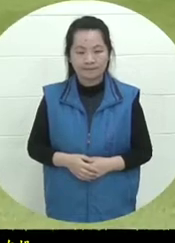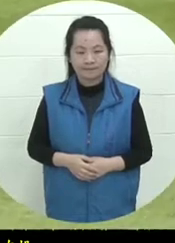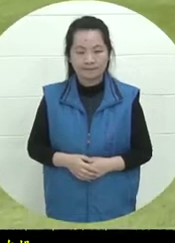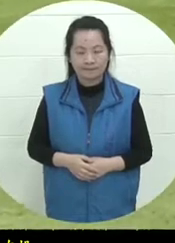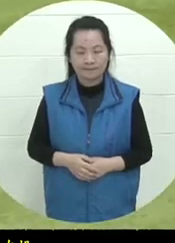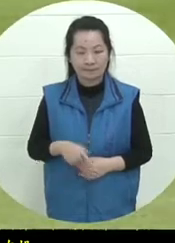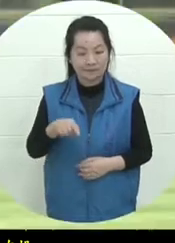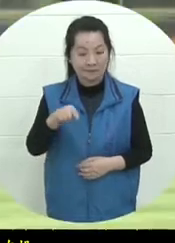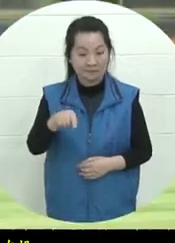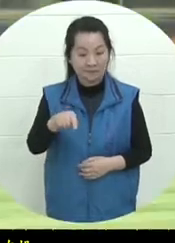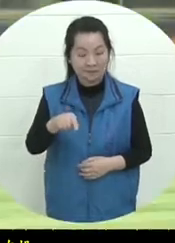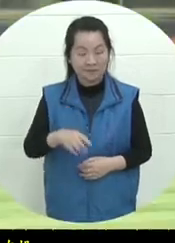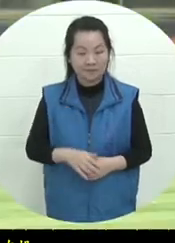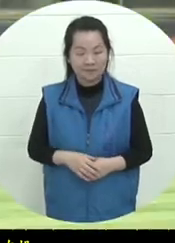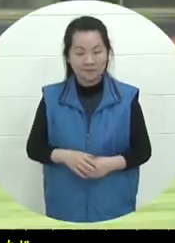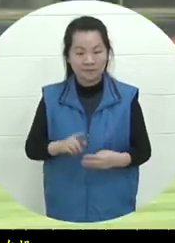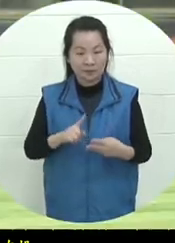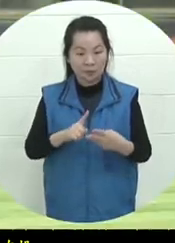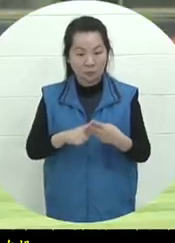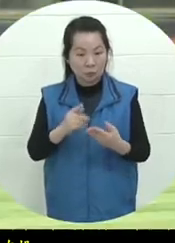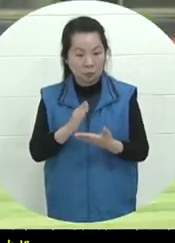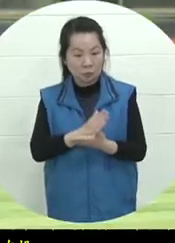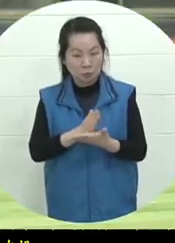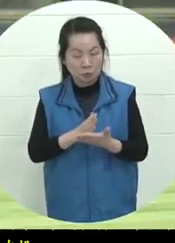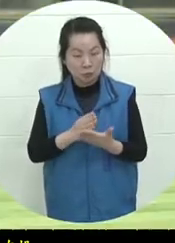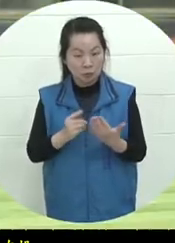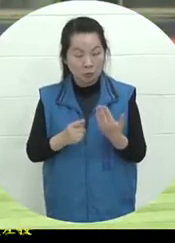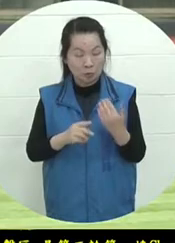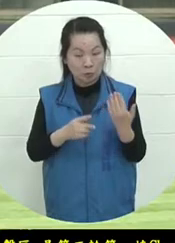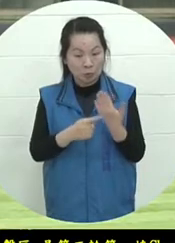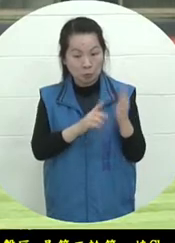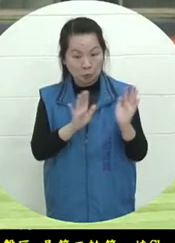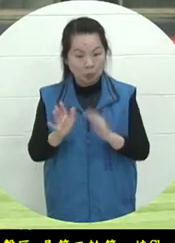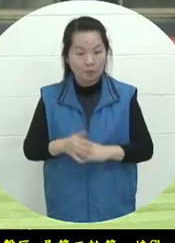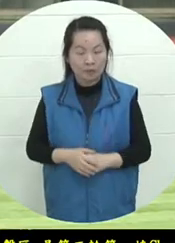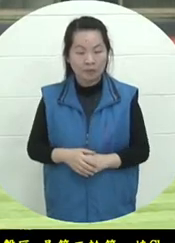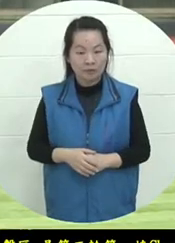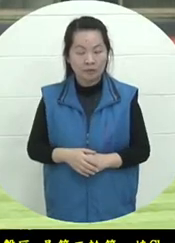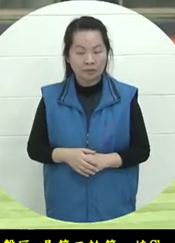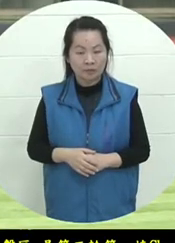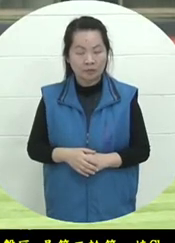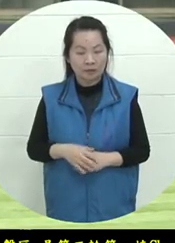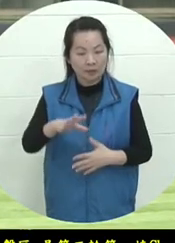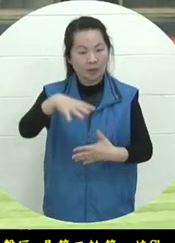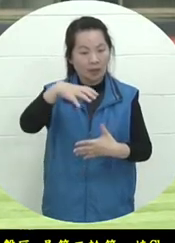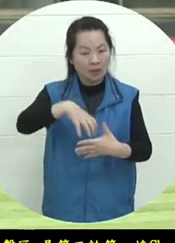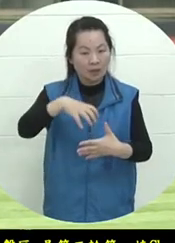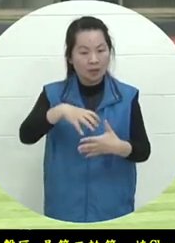Well, this is a home field gesture. Although the catcher is inbounds, this ball is in bounds. I caught the ball at the right place